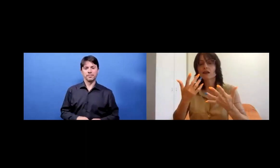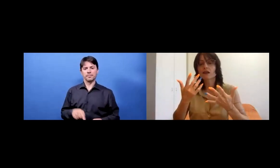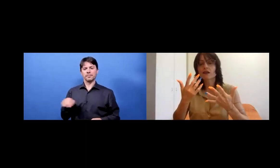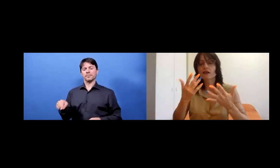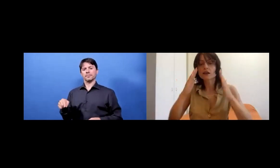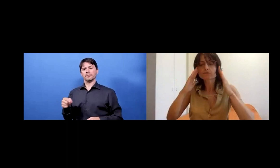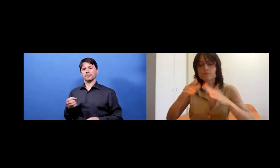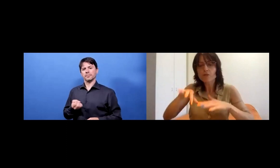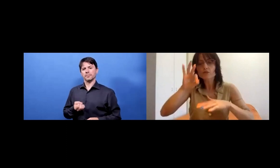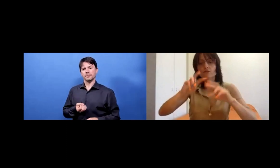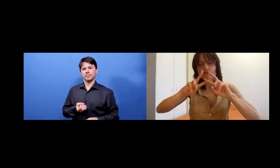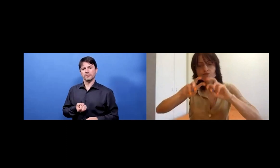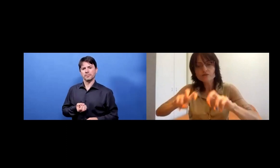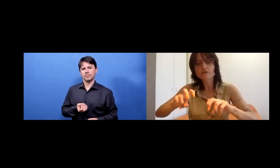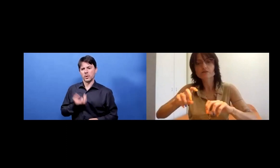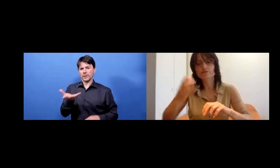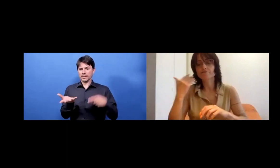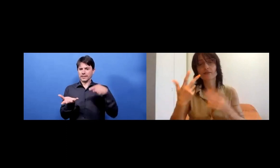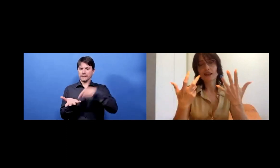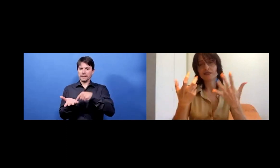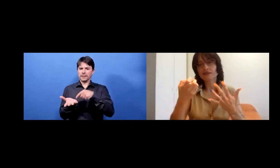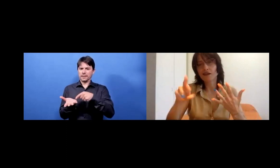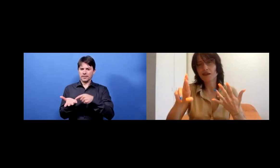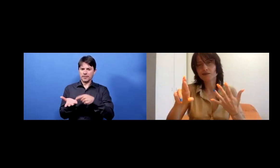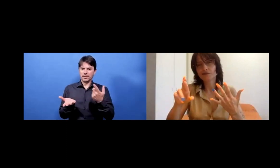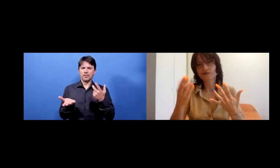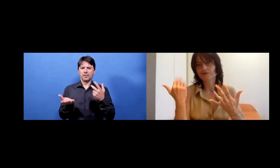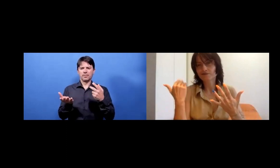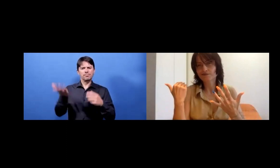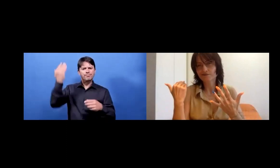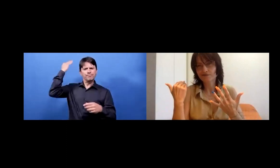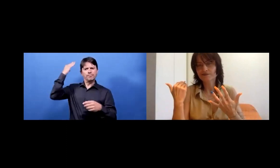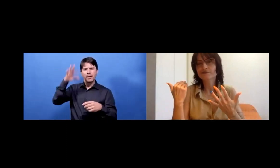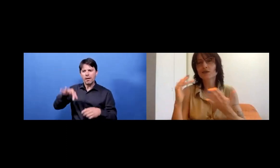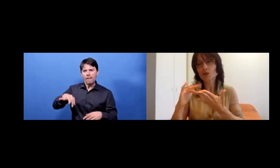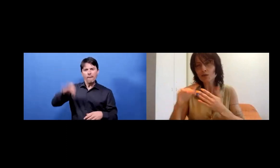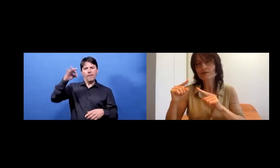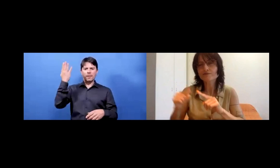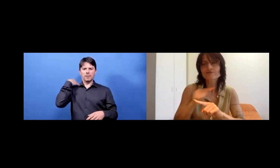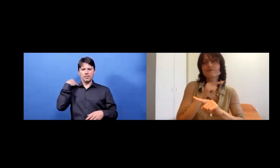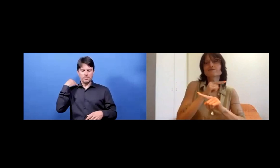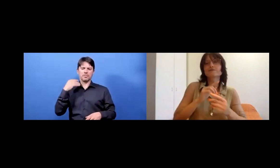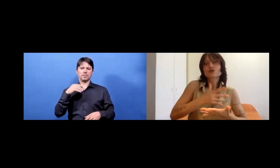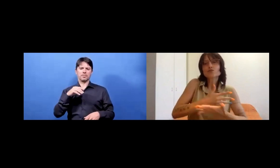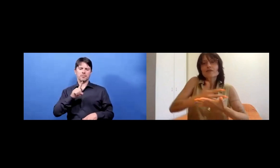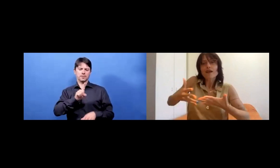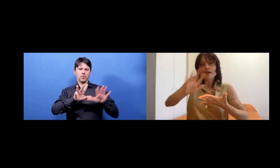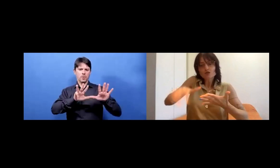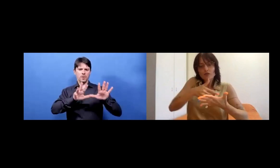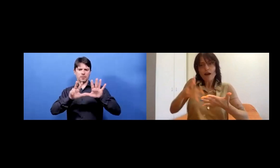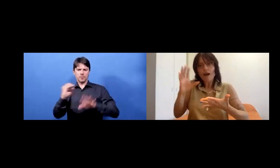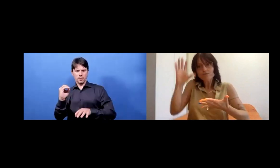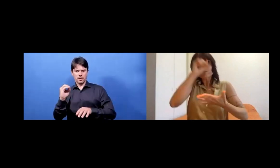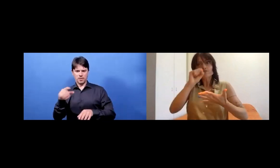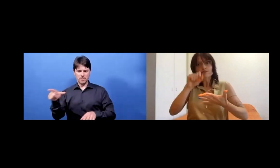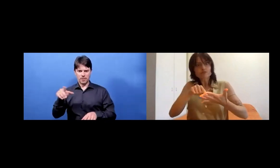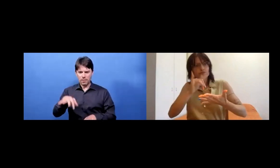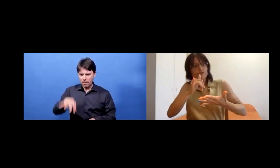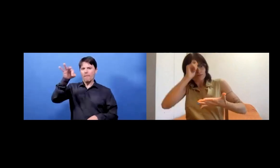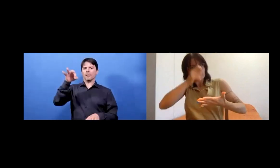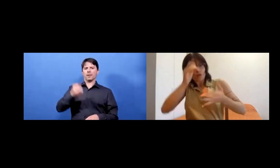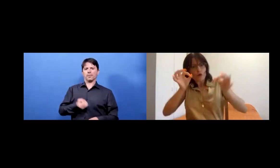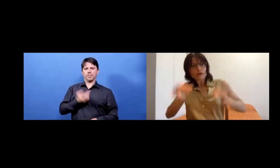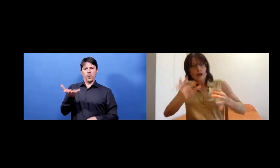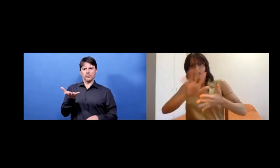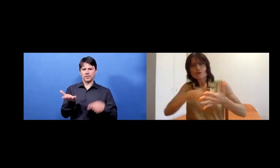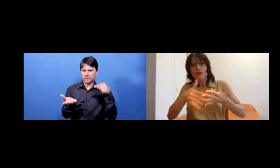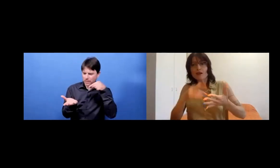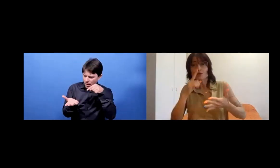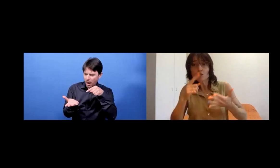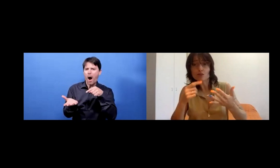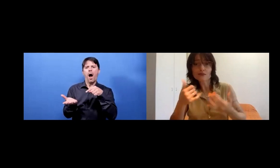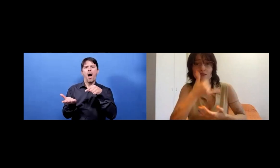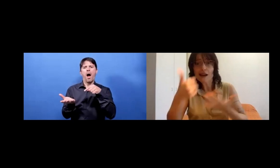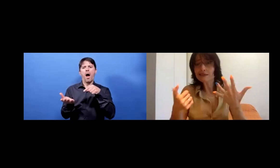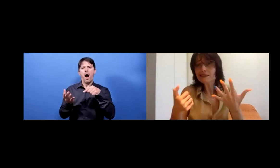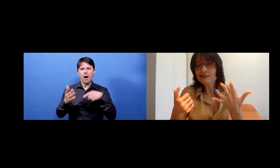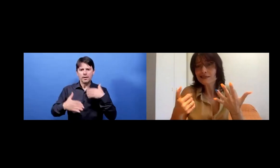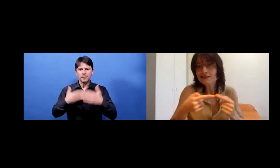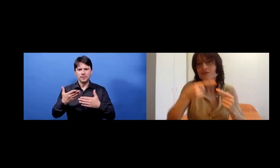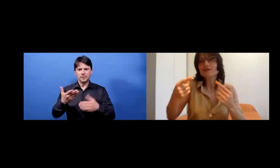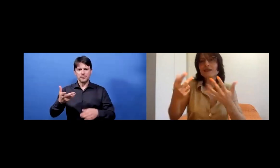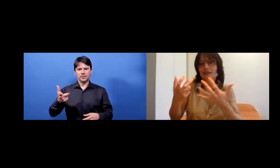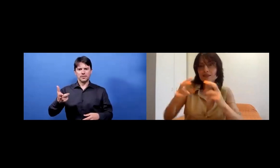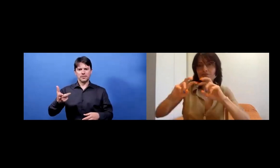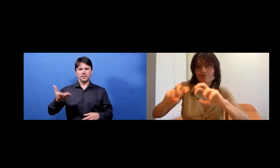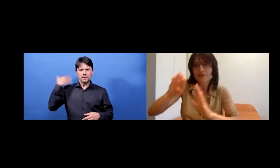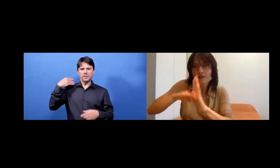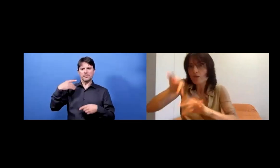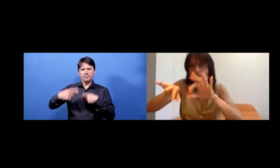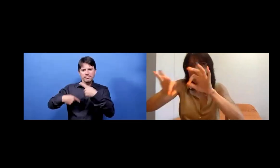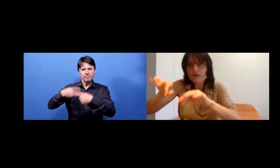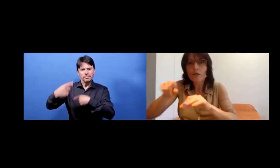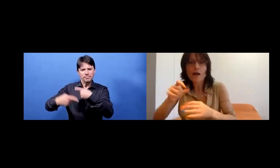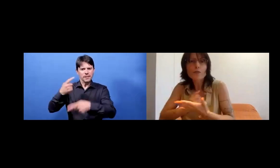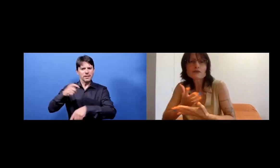Oh, let me explain again. It has been "discovered" by sciences. In the 60s and then researched in the 80s.